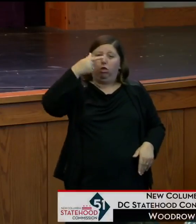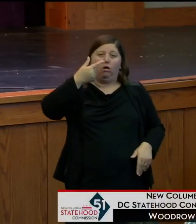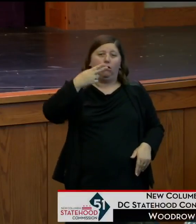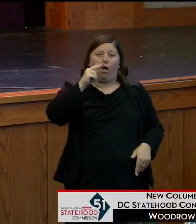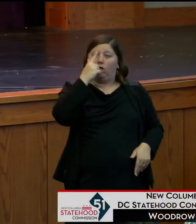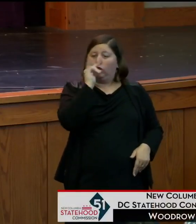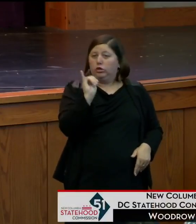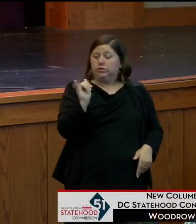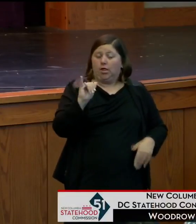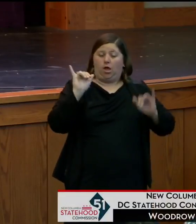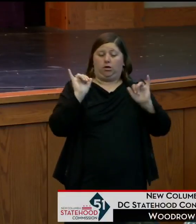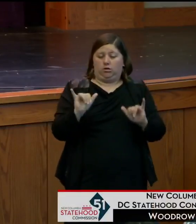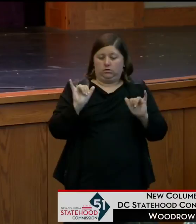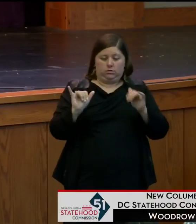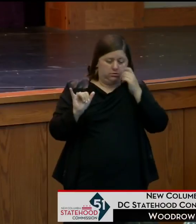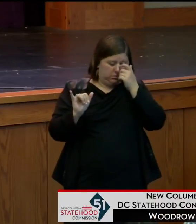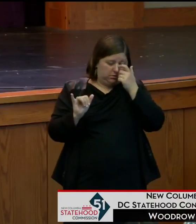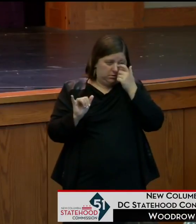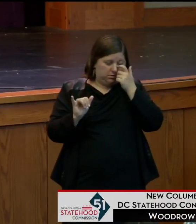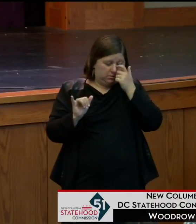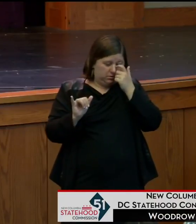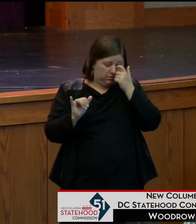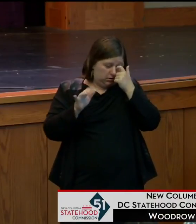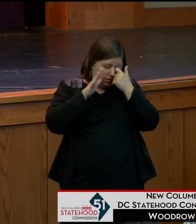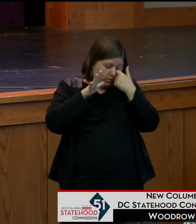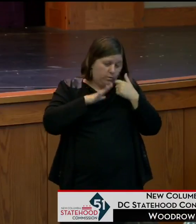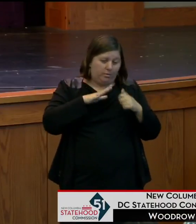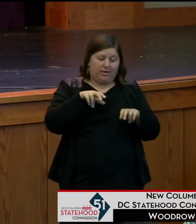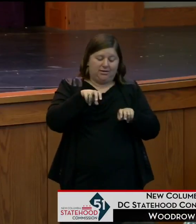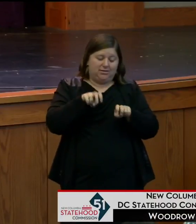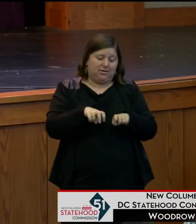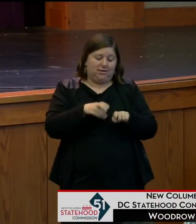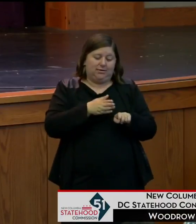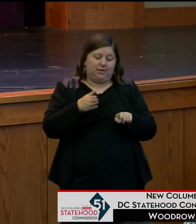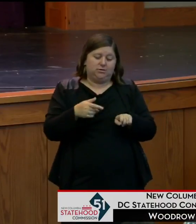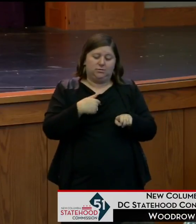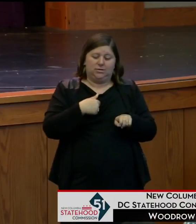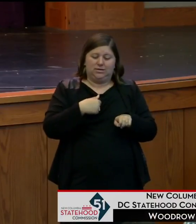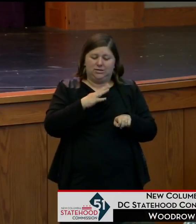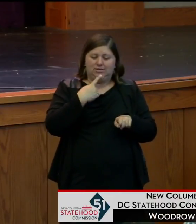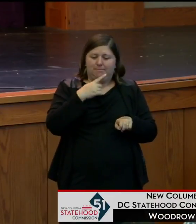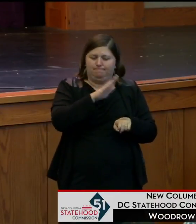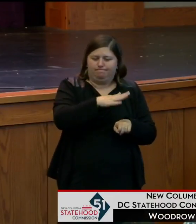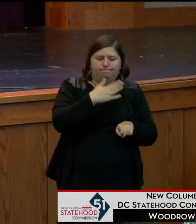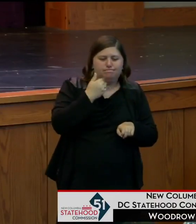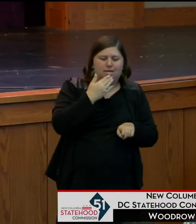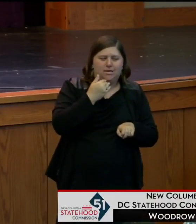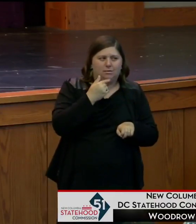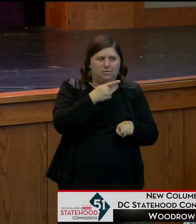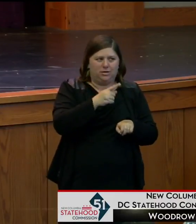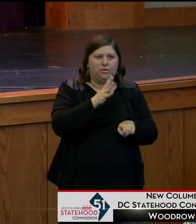THE LADY SITTING NEXT TO ME WHEN I SAT DOWN SHE SAID, BABY, YOU SPOKE WELL.